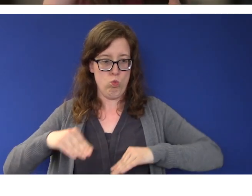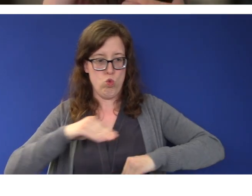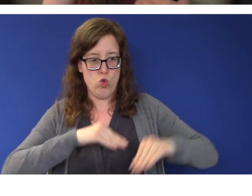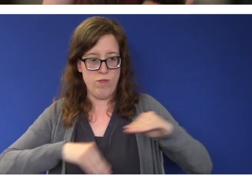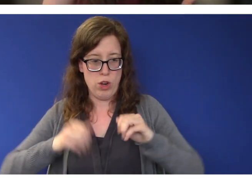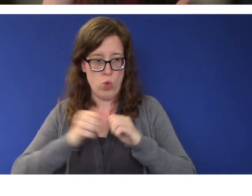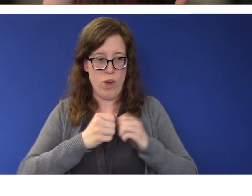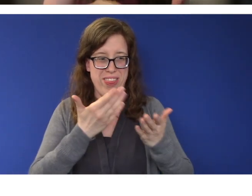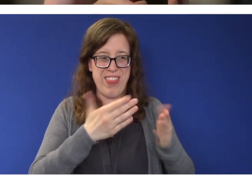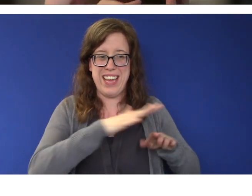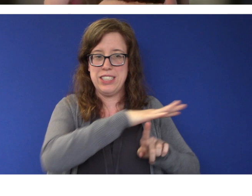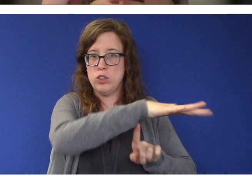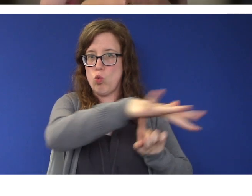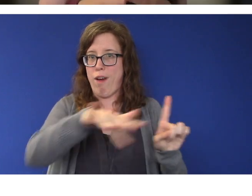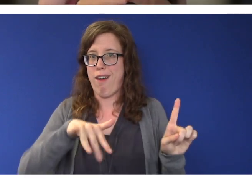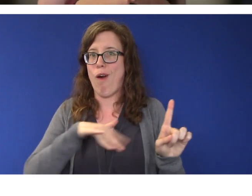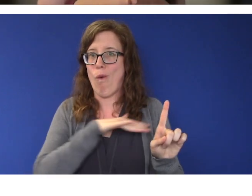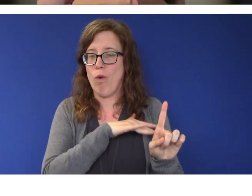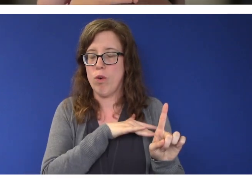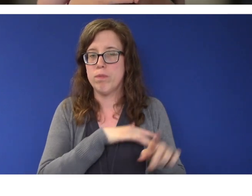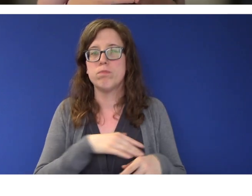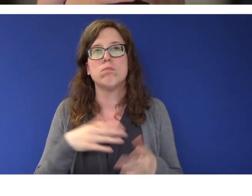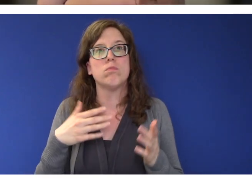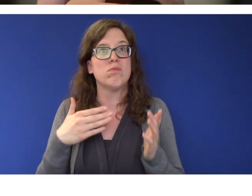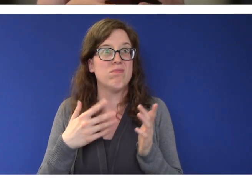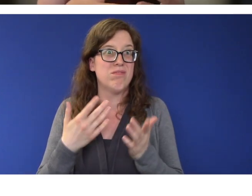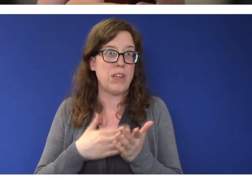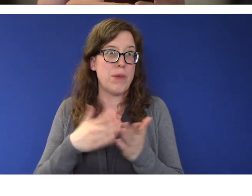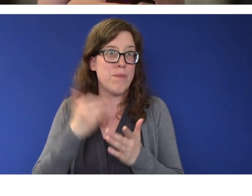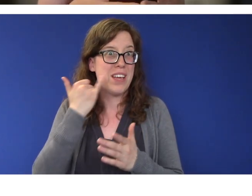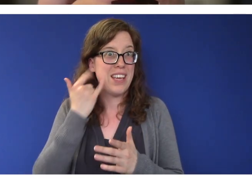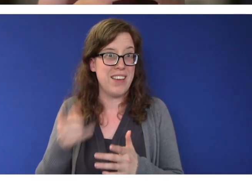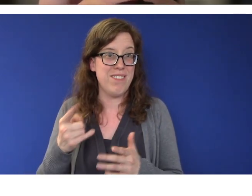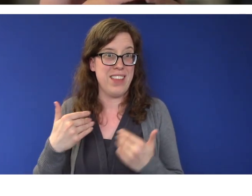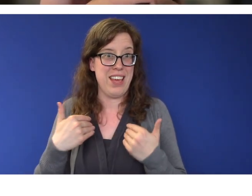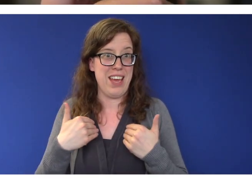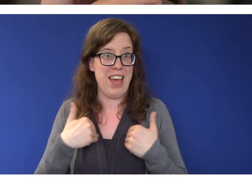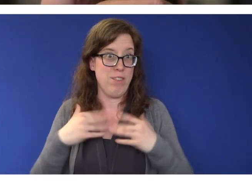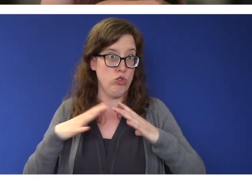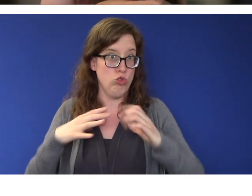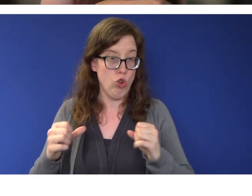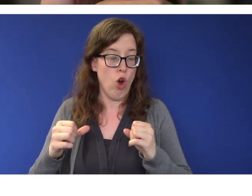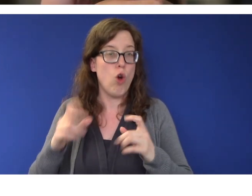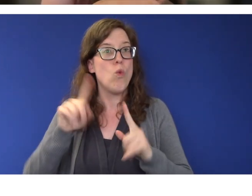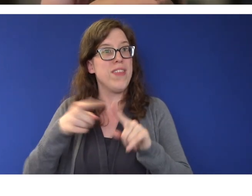Sometimes, for children with CHARGE Syndrome, even if they’re not having balance issues,